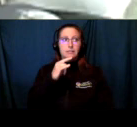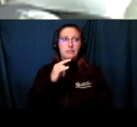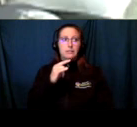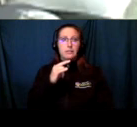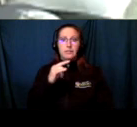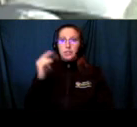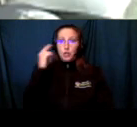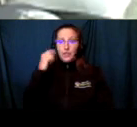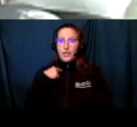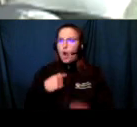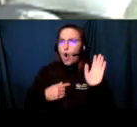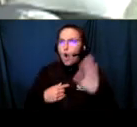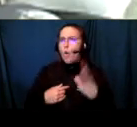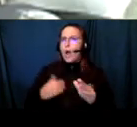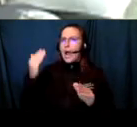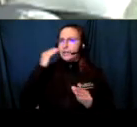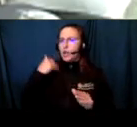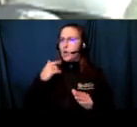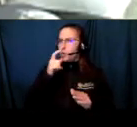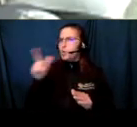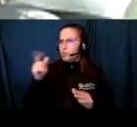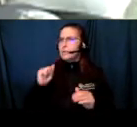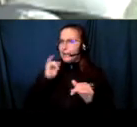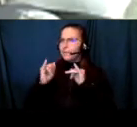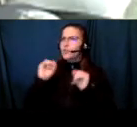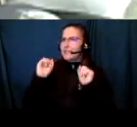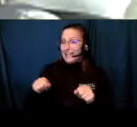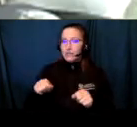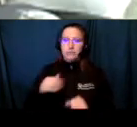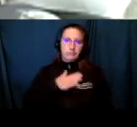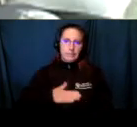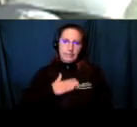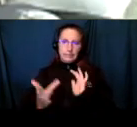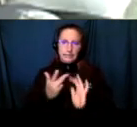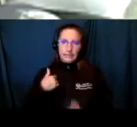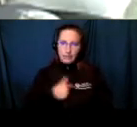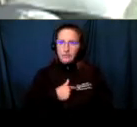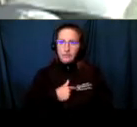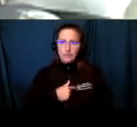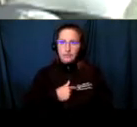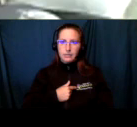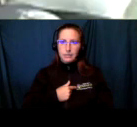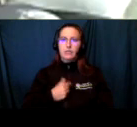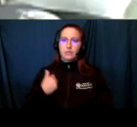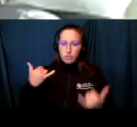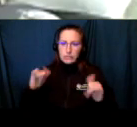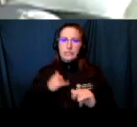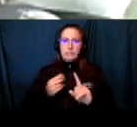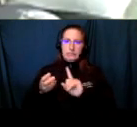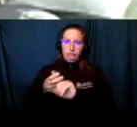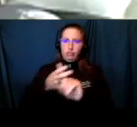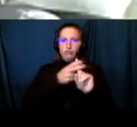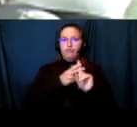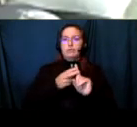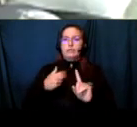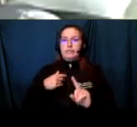interviewee interview candidates, please let us know. We're still actively recruiting those stories